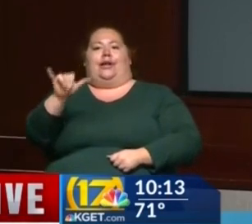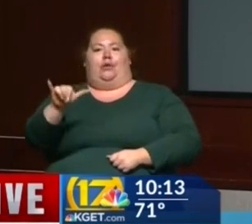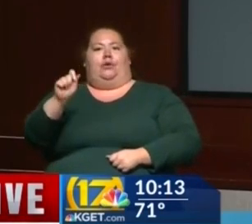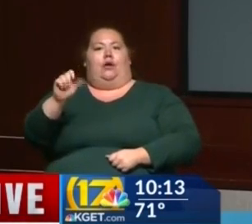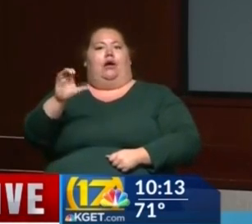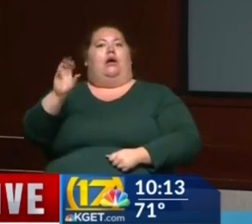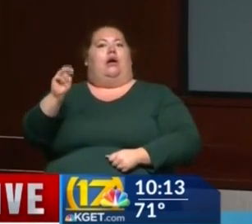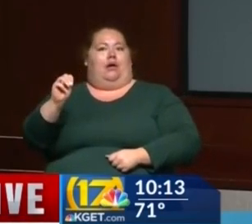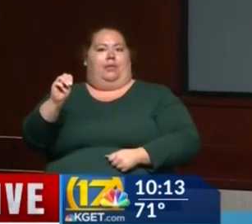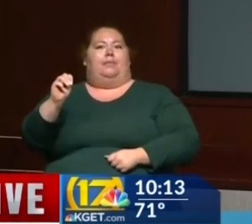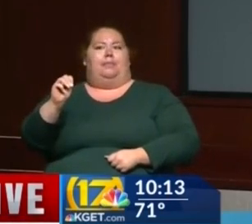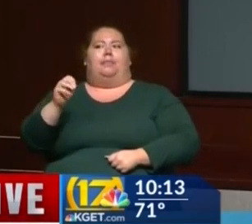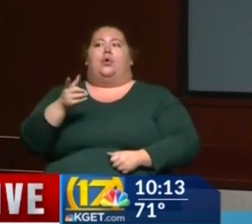PRODUCT BEING DISTRIBUTED YOU